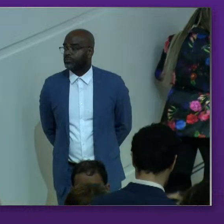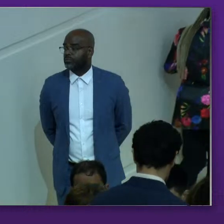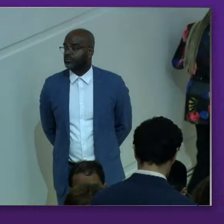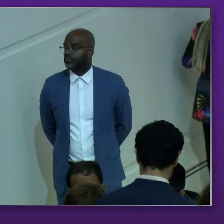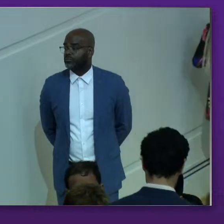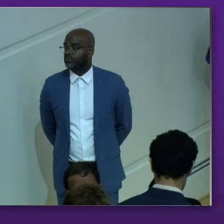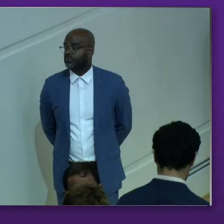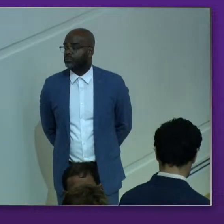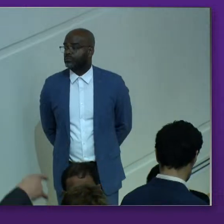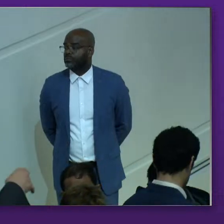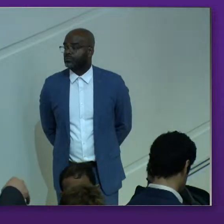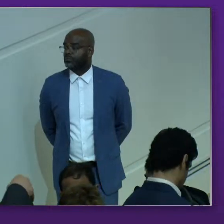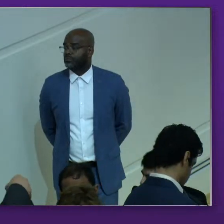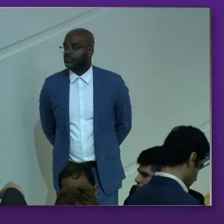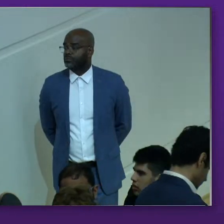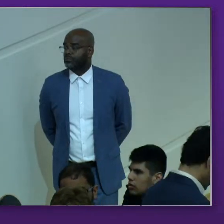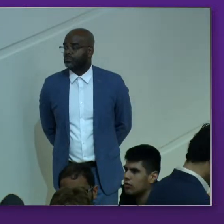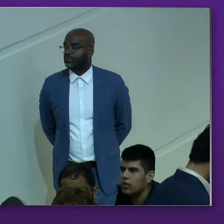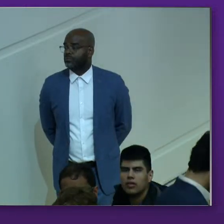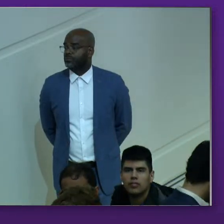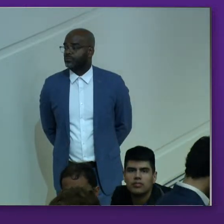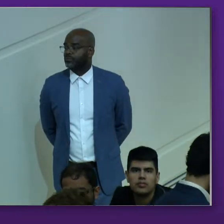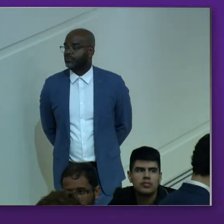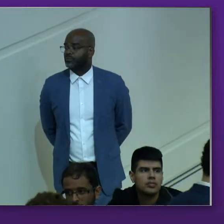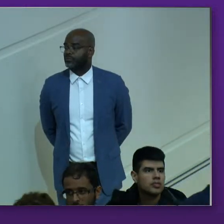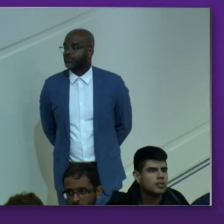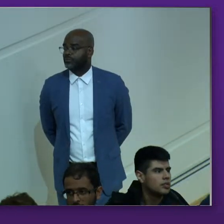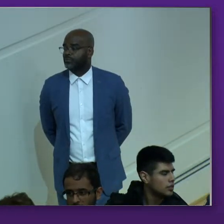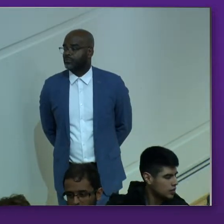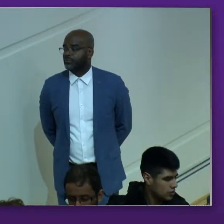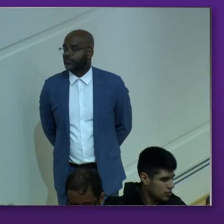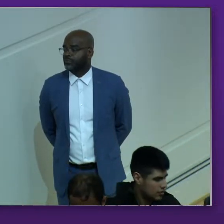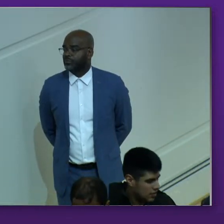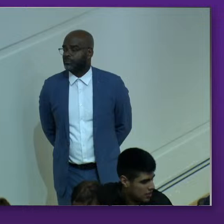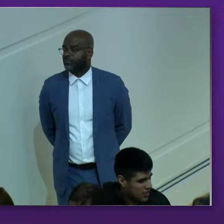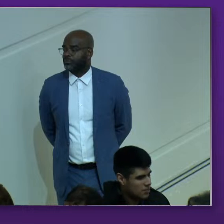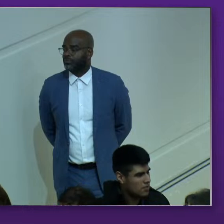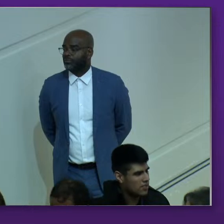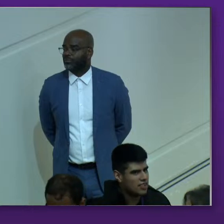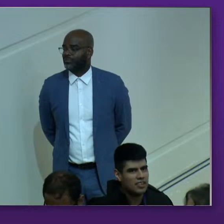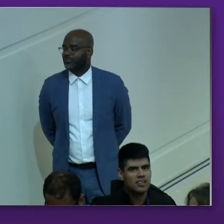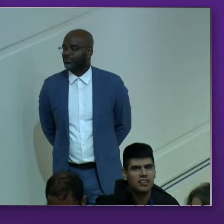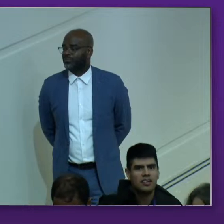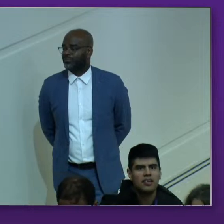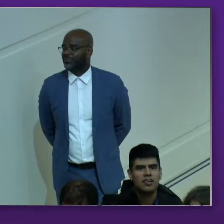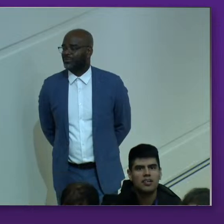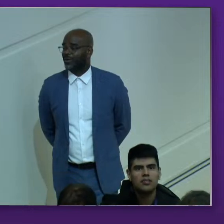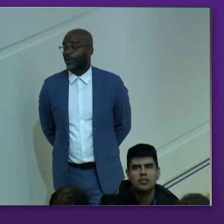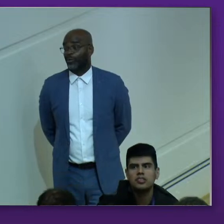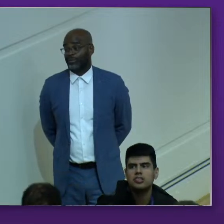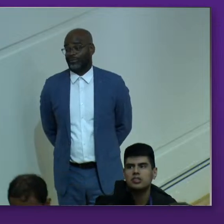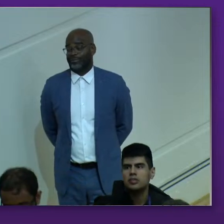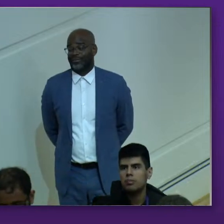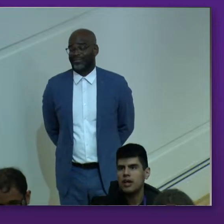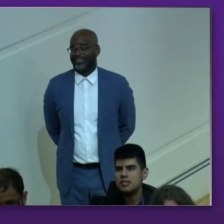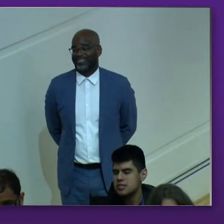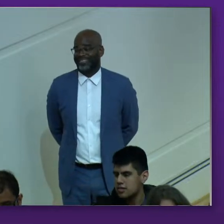I FEEL AS LONG AS THAT IS THE CIRCUMSTANCE IT WILL CREATE THAT ENVIRONMENT THAT ALLOWS